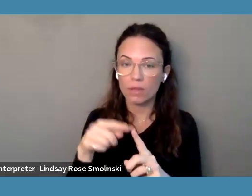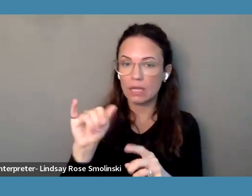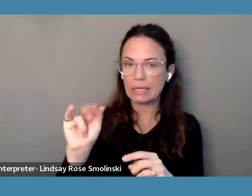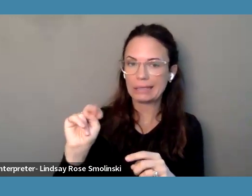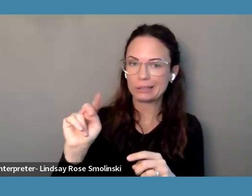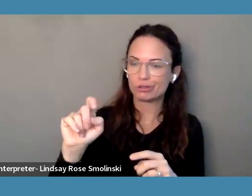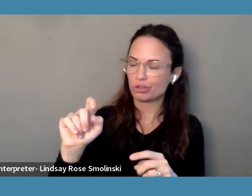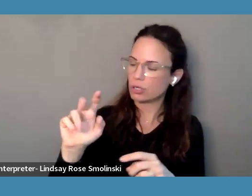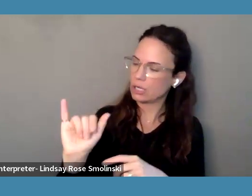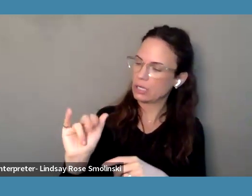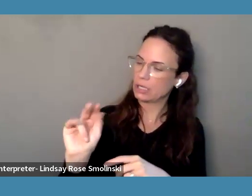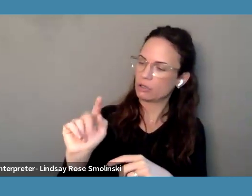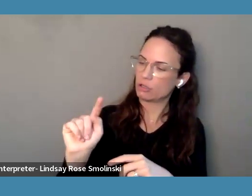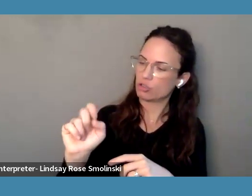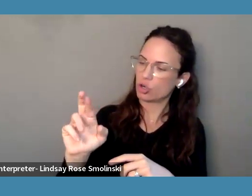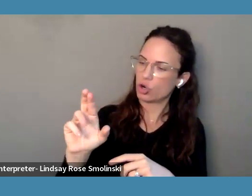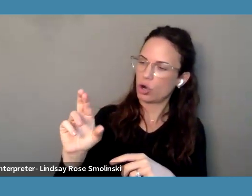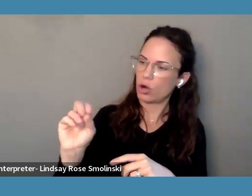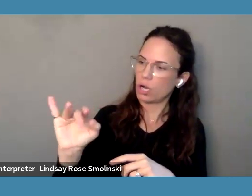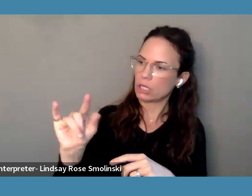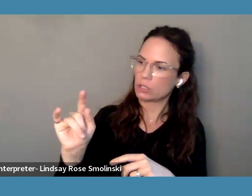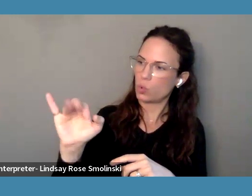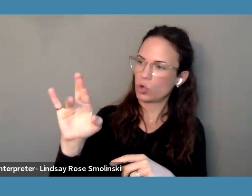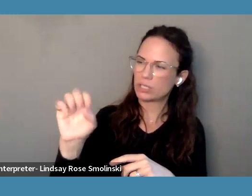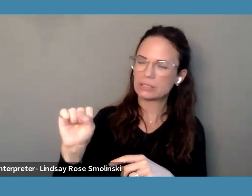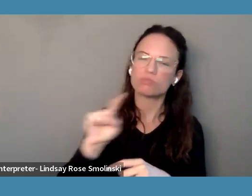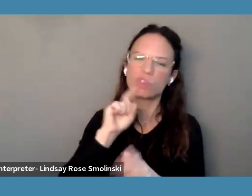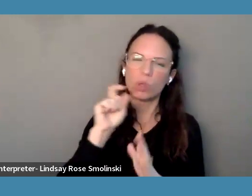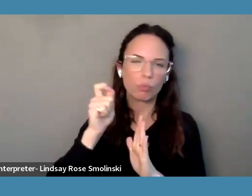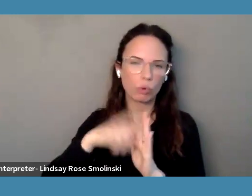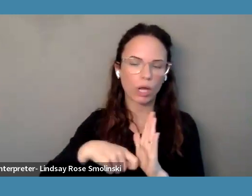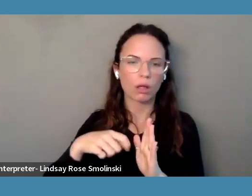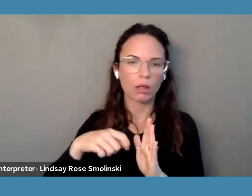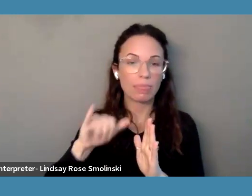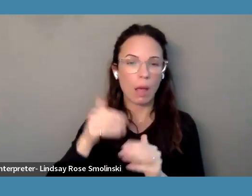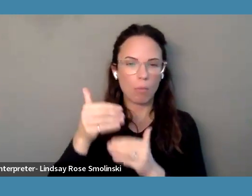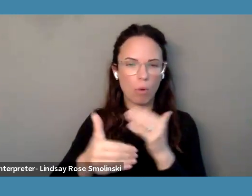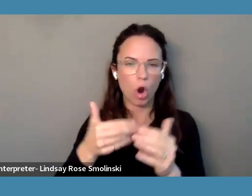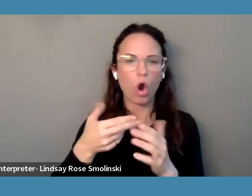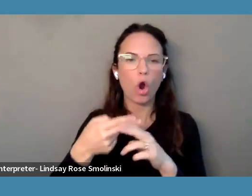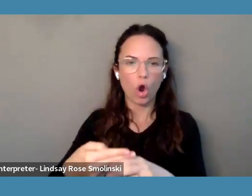And those are written interrogatories and the process is called discovery. So you would file those